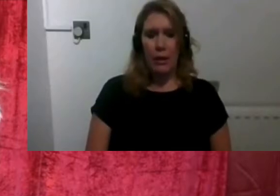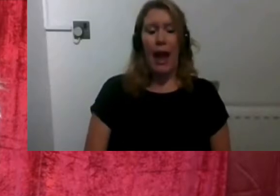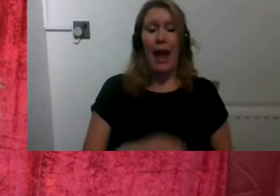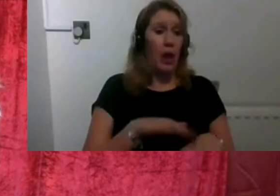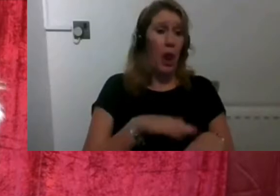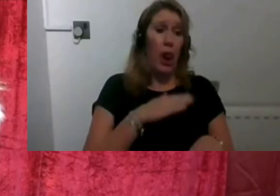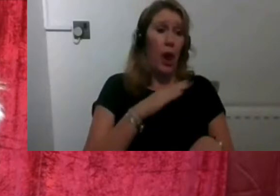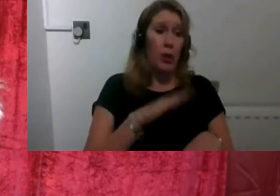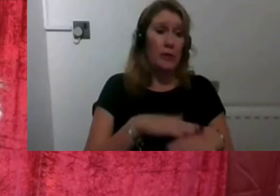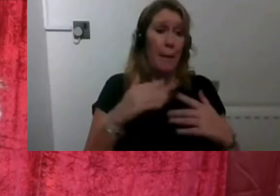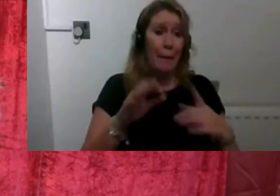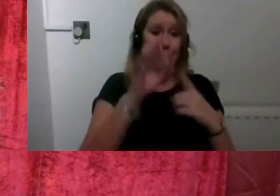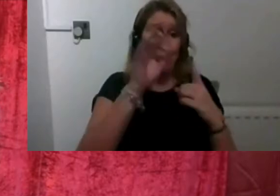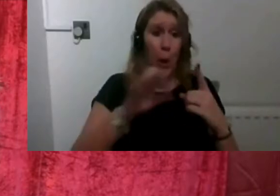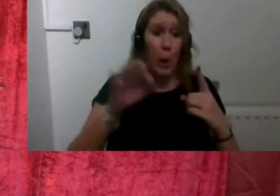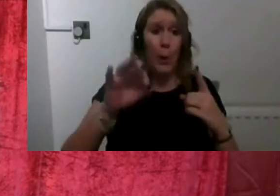with myself as a poet-cum-musician-y